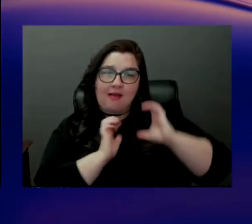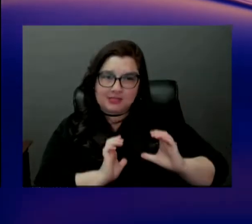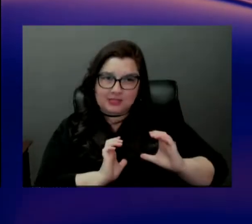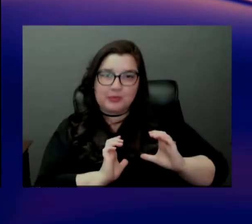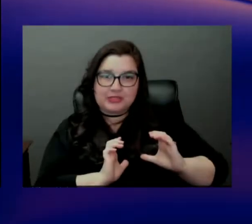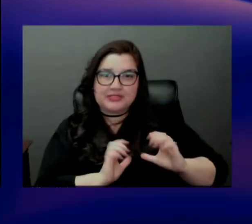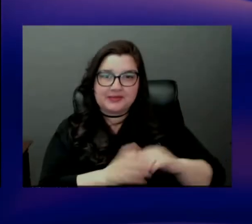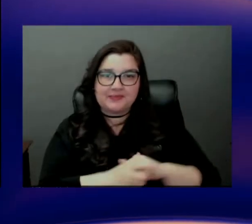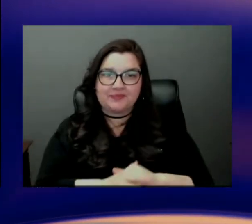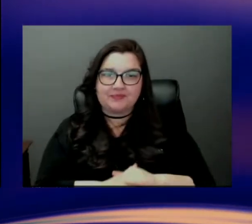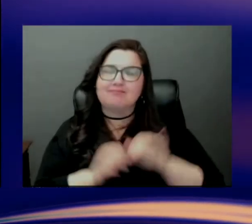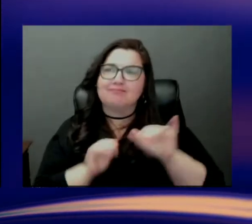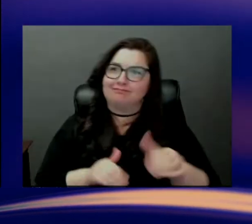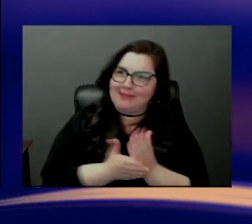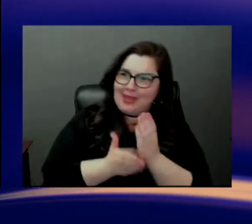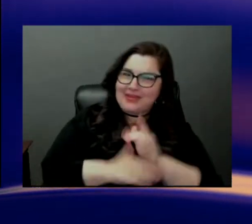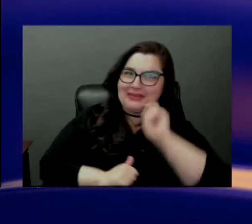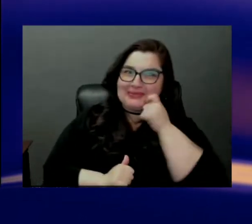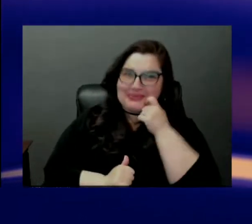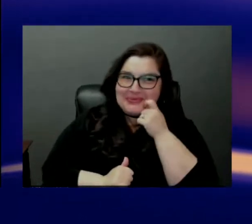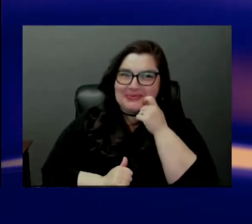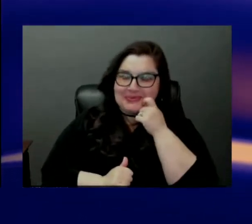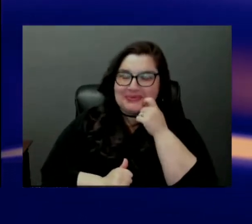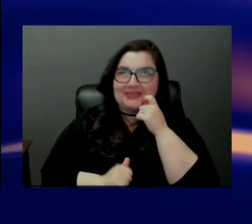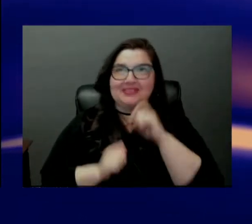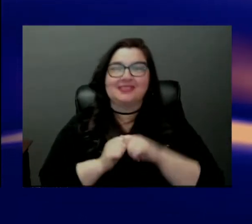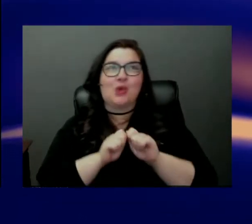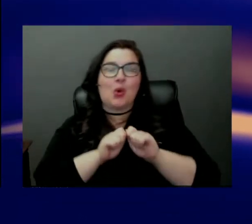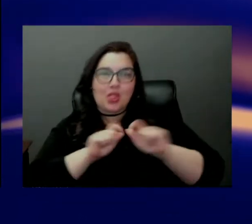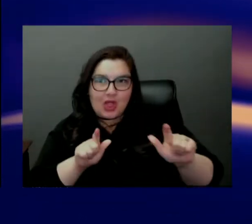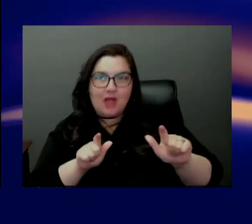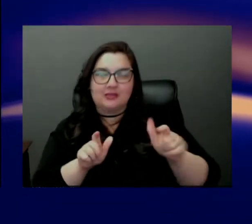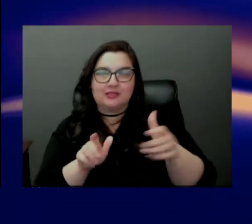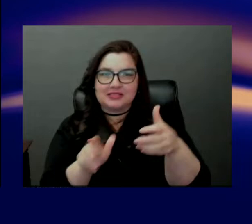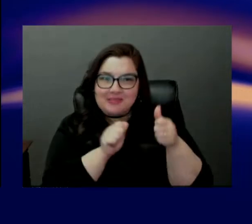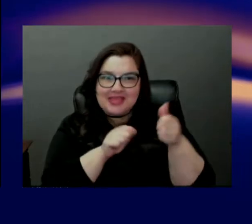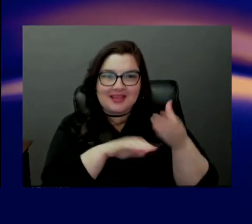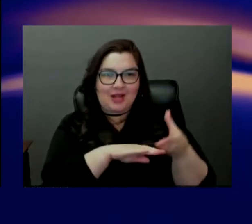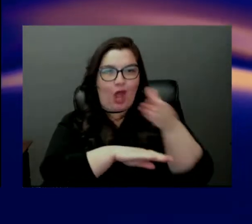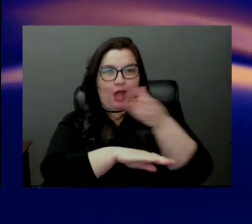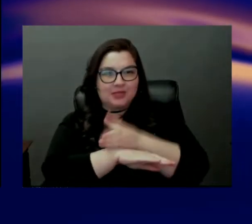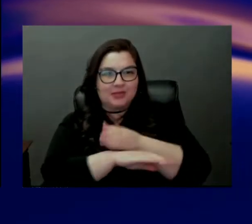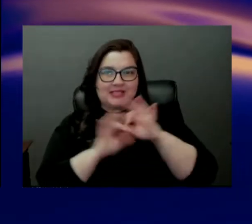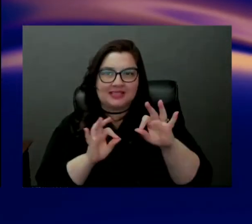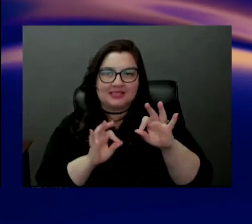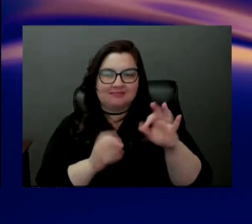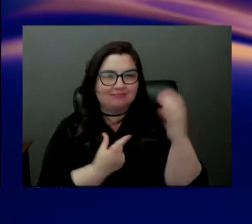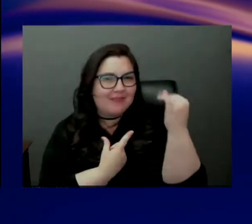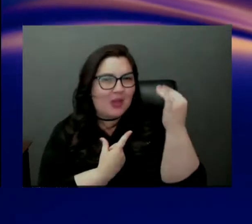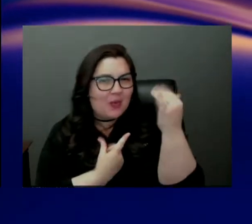Cool, okay so launch speed optimization. Why is it important to me, why would I care?